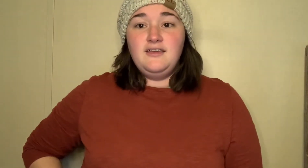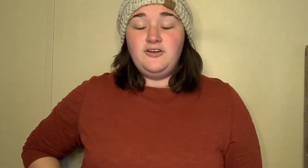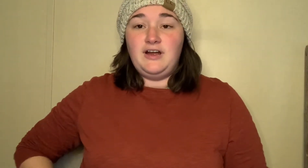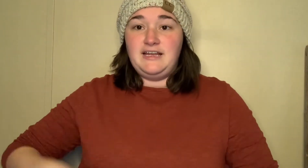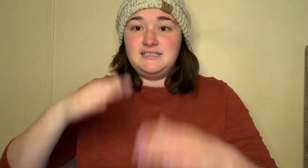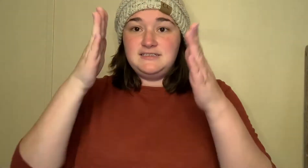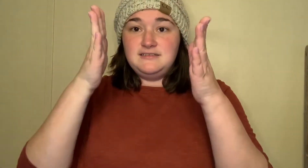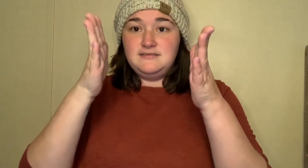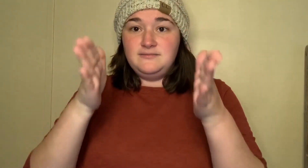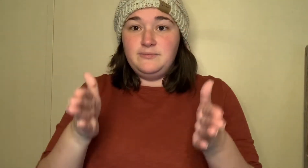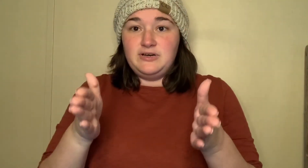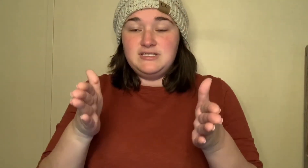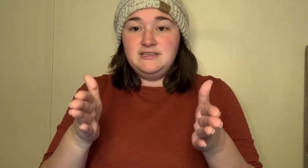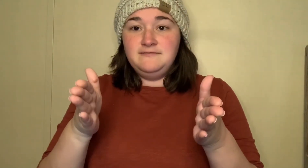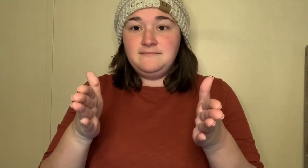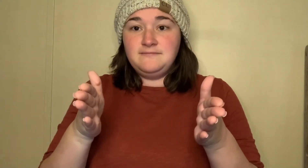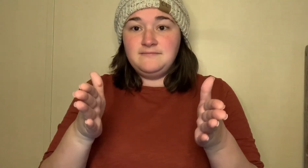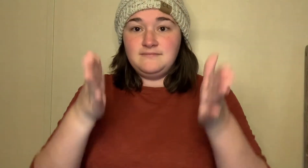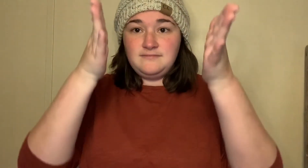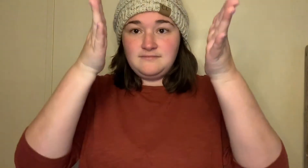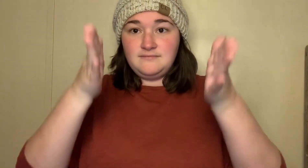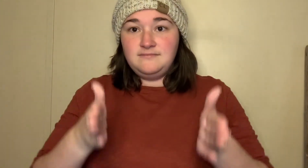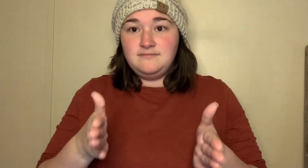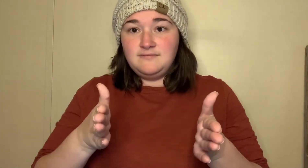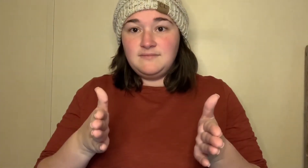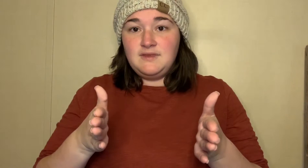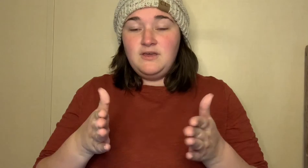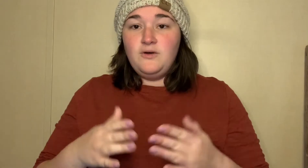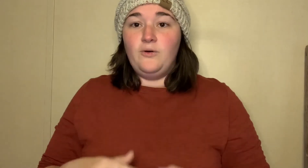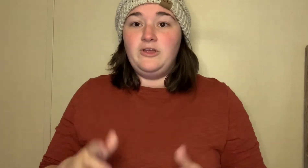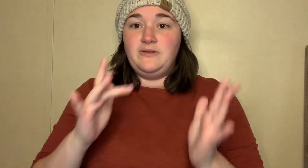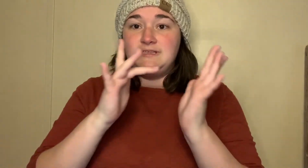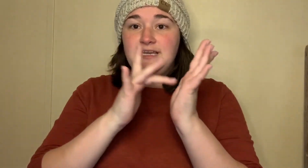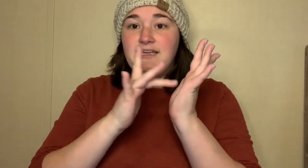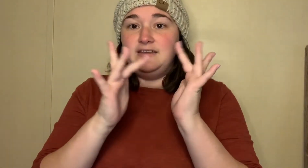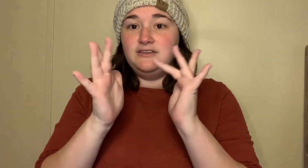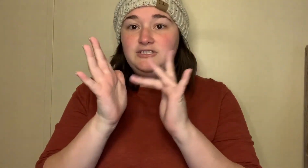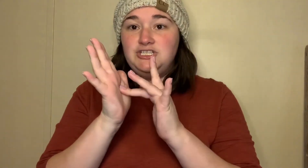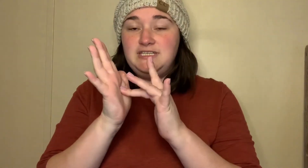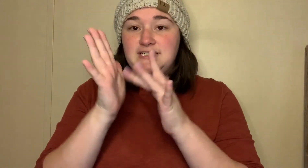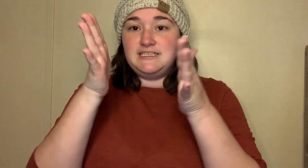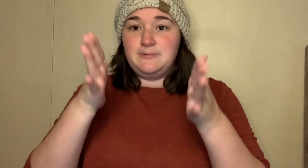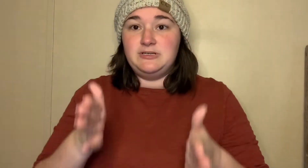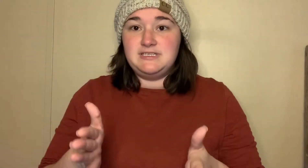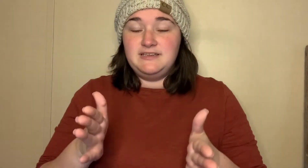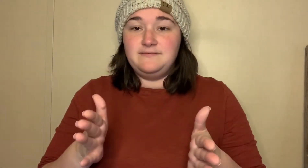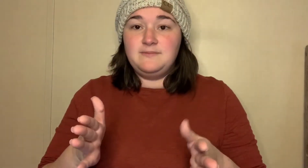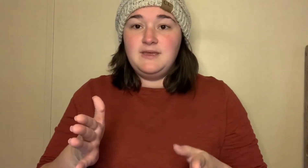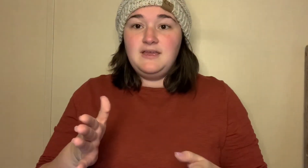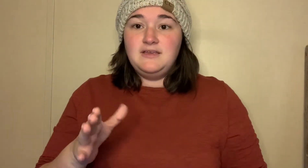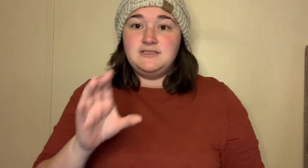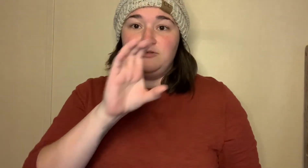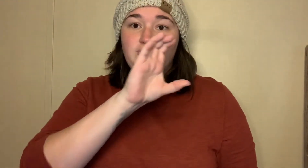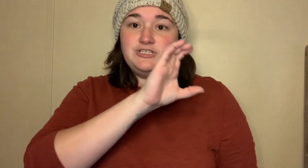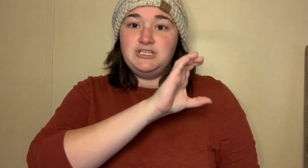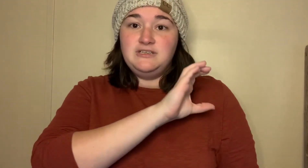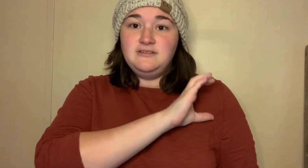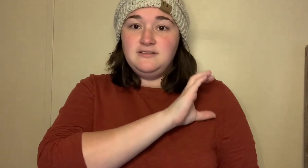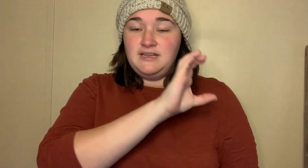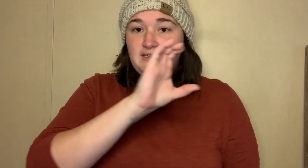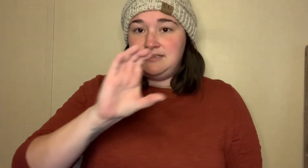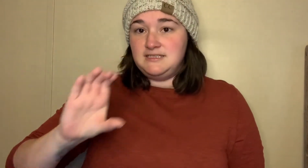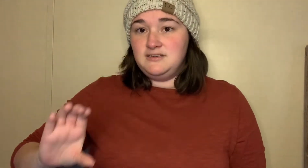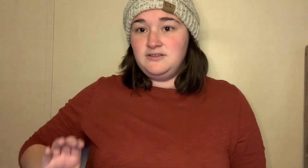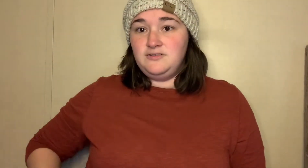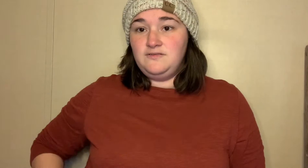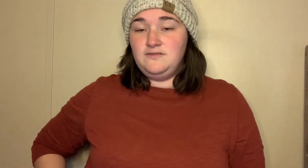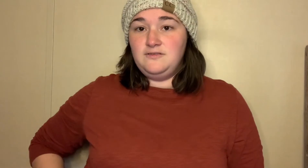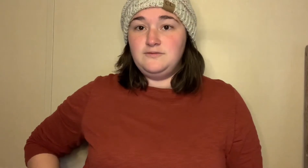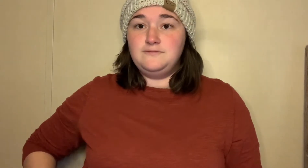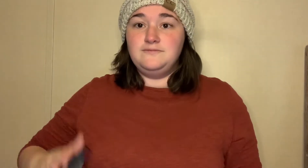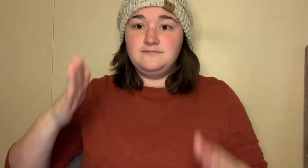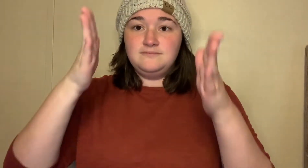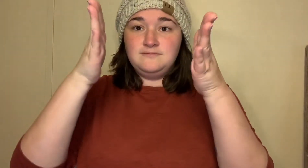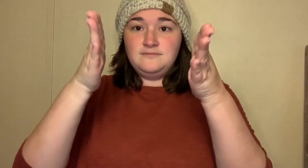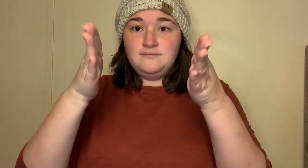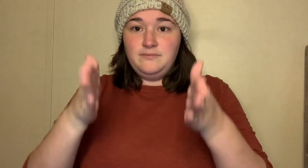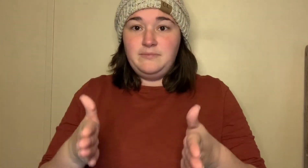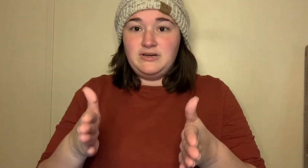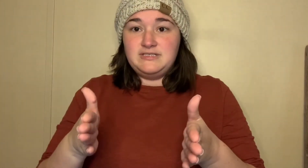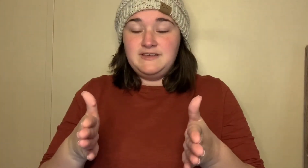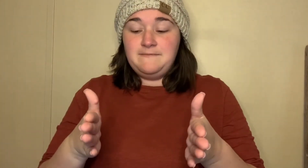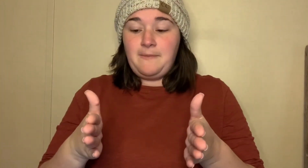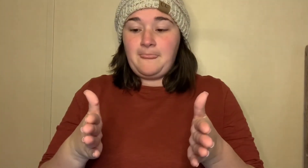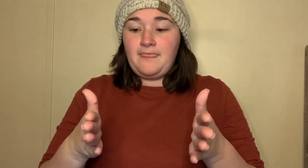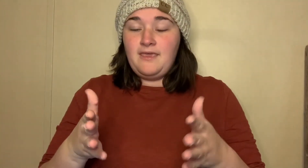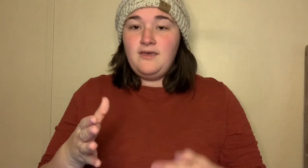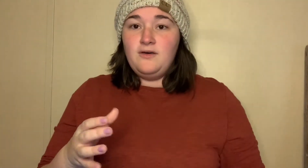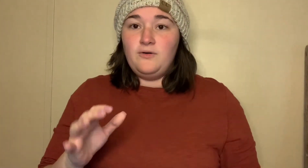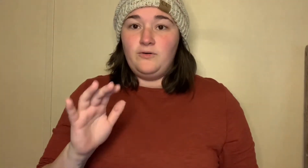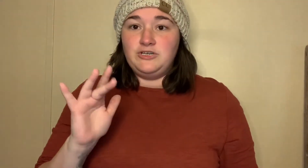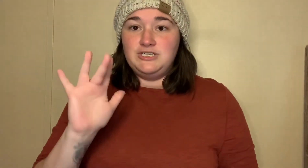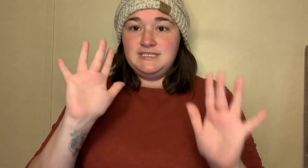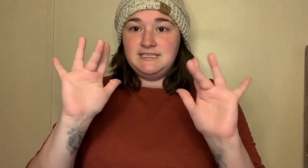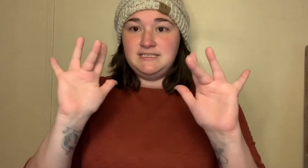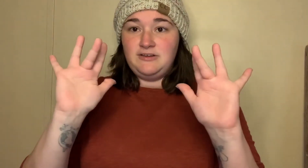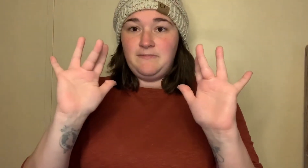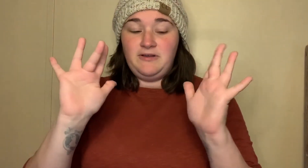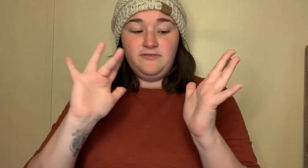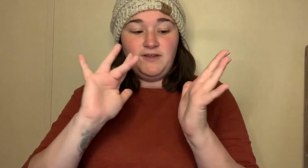christ person or you can sign jesus person so christian is person or jesus your middle